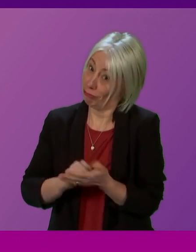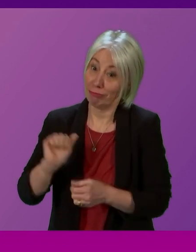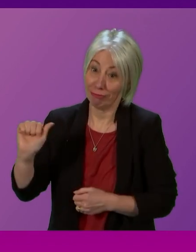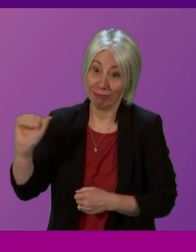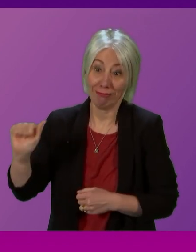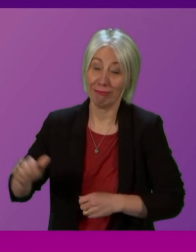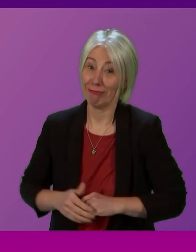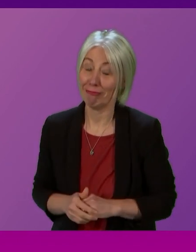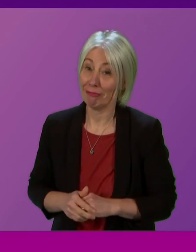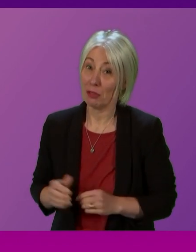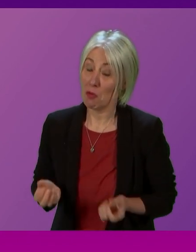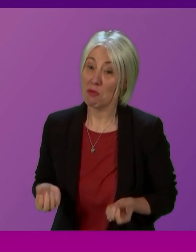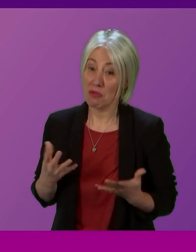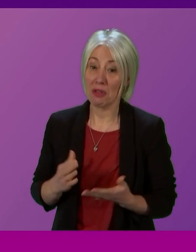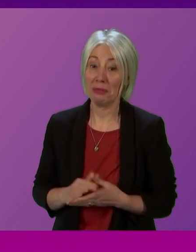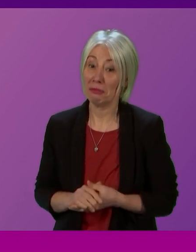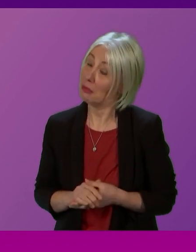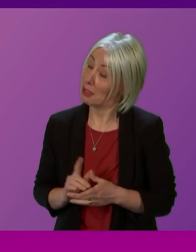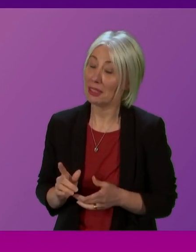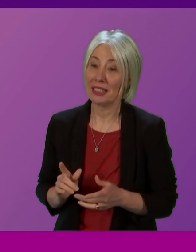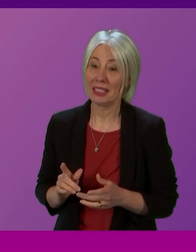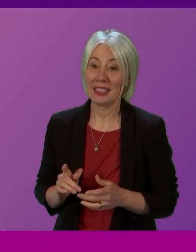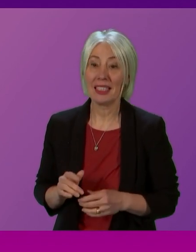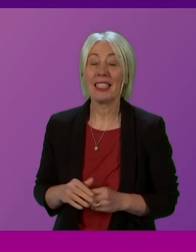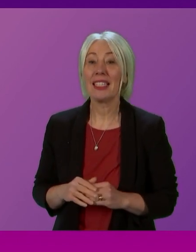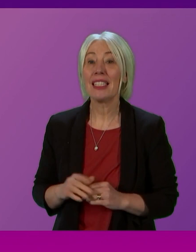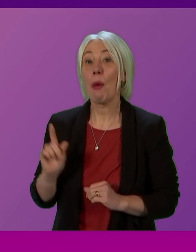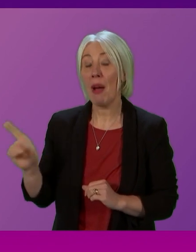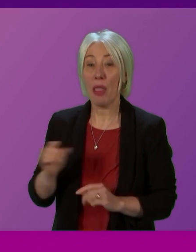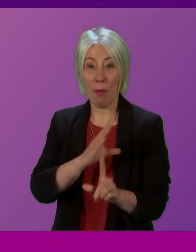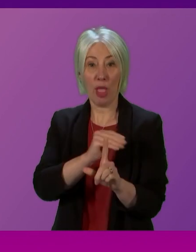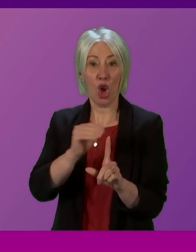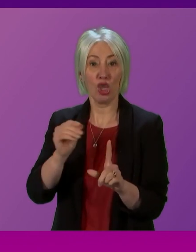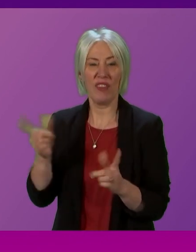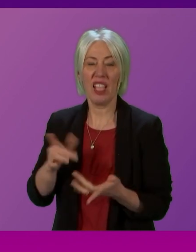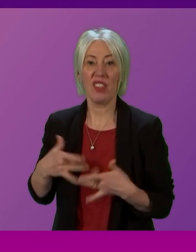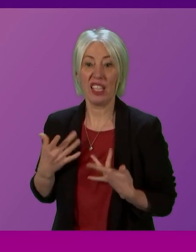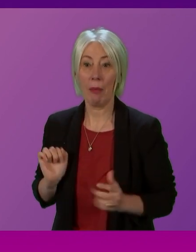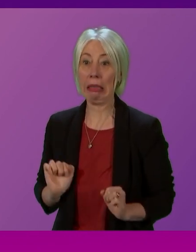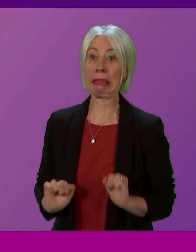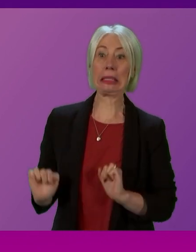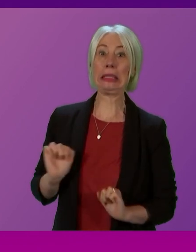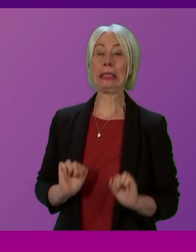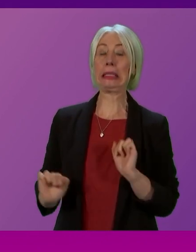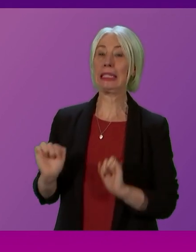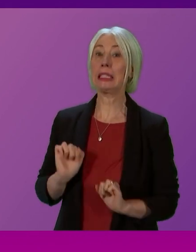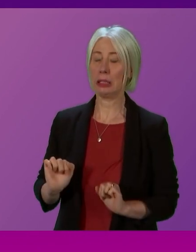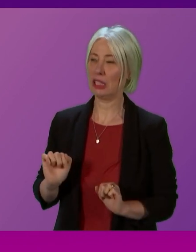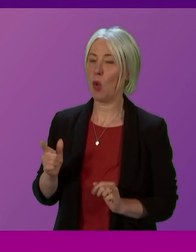The discomfort among Conservatives was palpable while she was speaking.